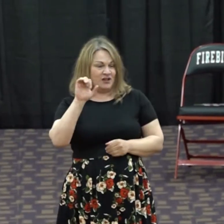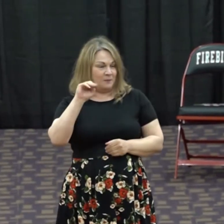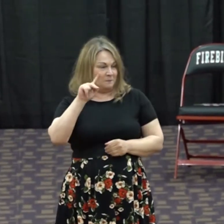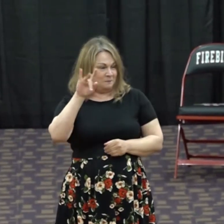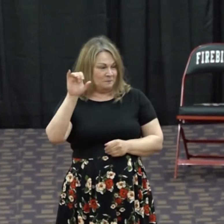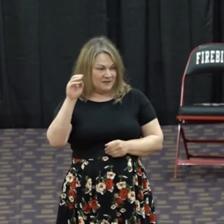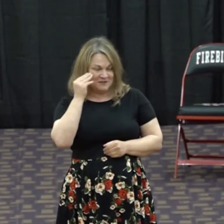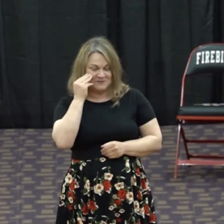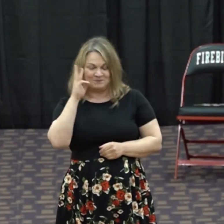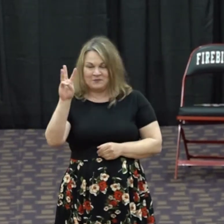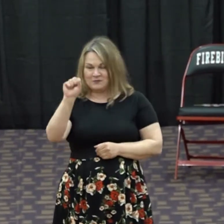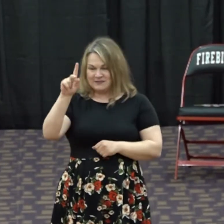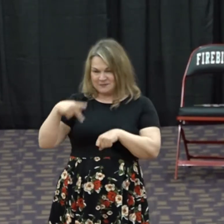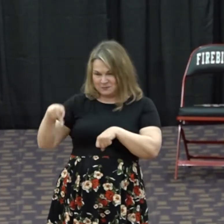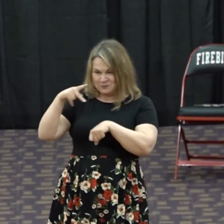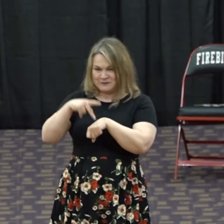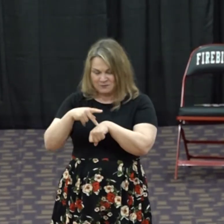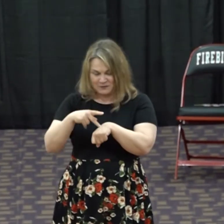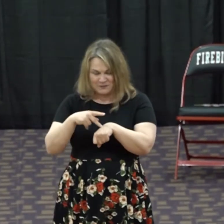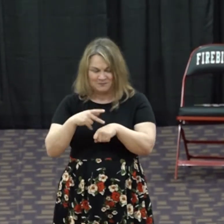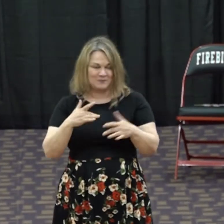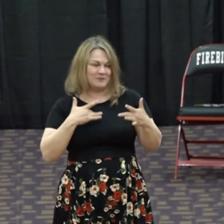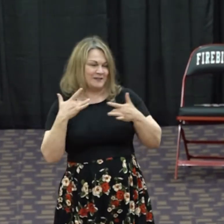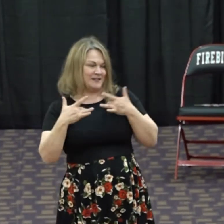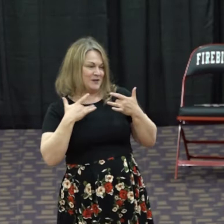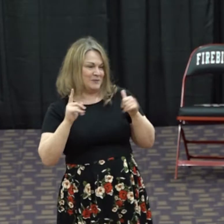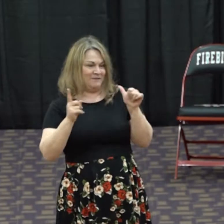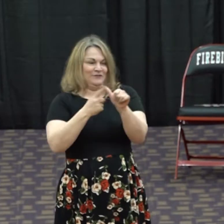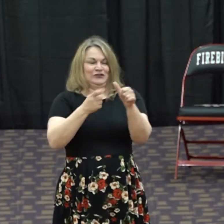My name is Michelle Mickle. I'm the WSD Principal.